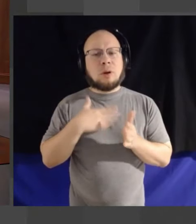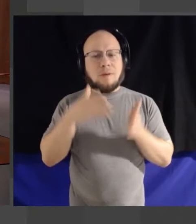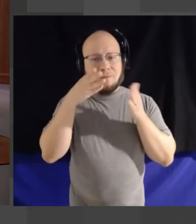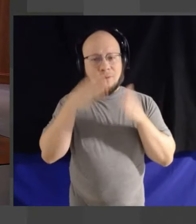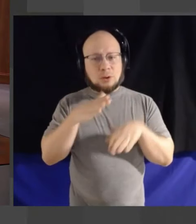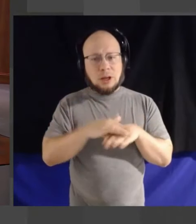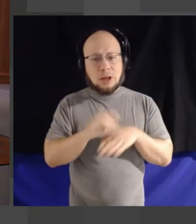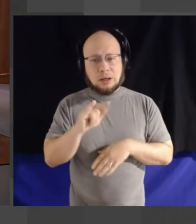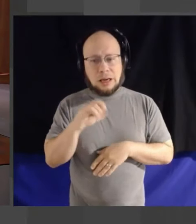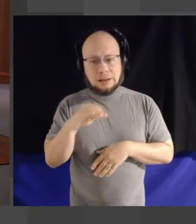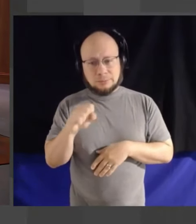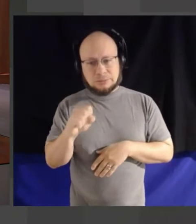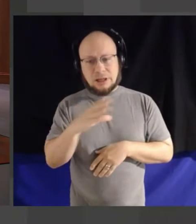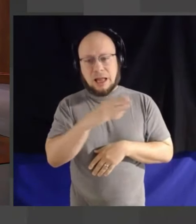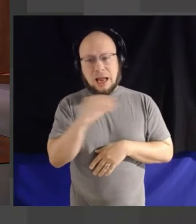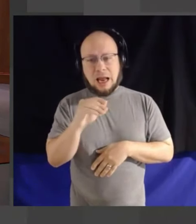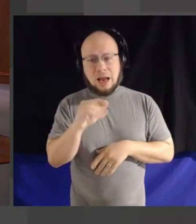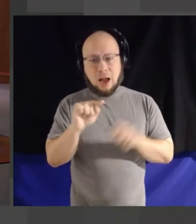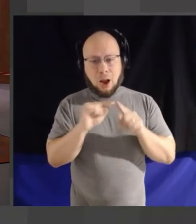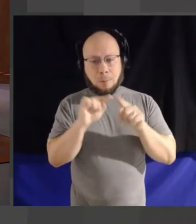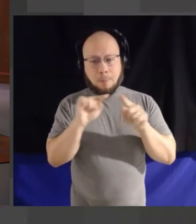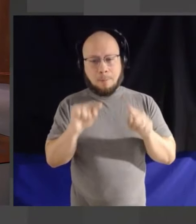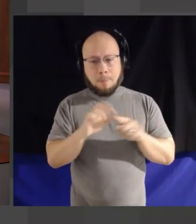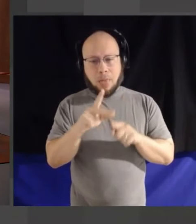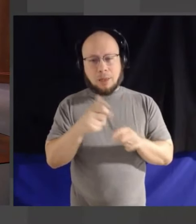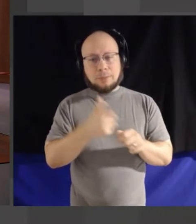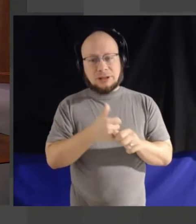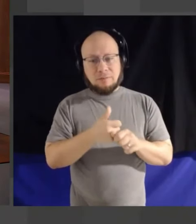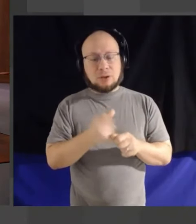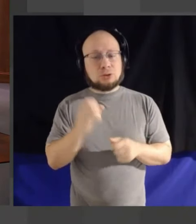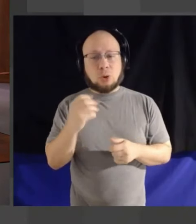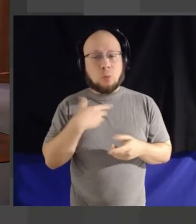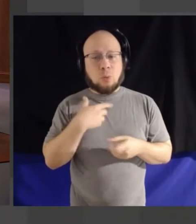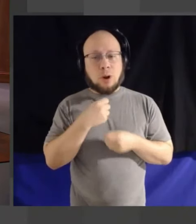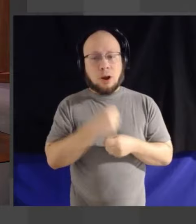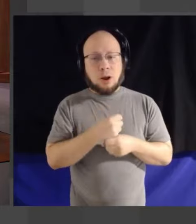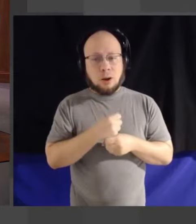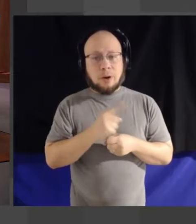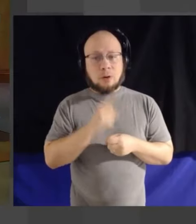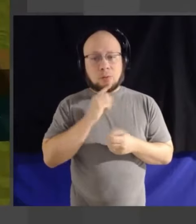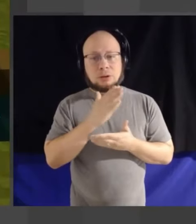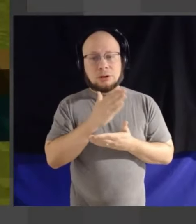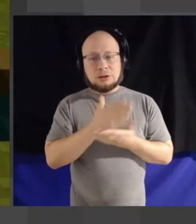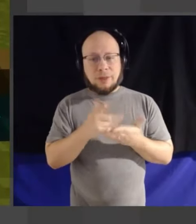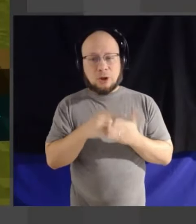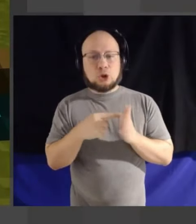GOTTEN IT SO THAT WE FOCUSED ON ITEMS AND BLOCKS SO AS PART OF